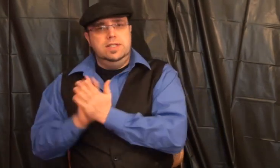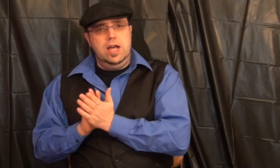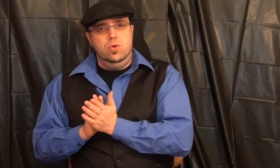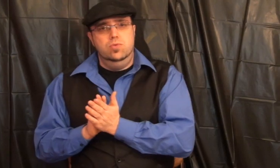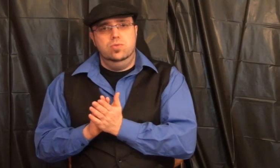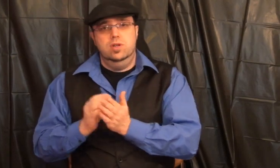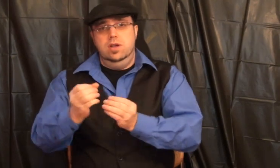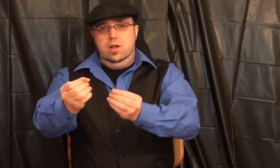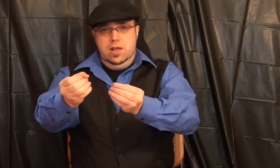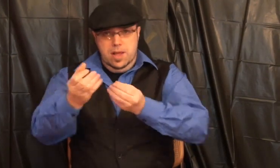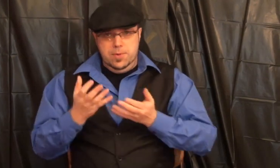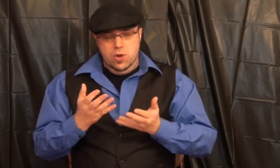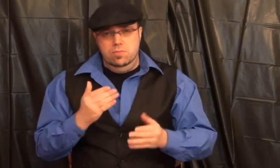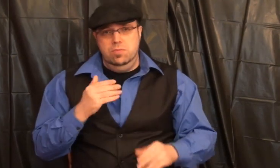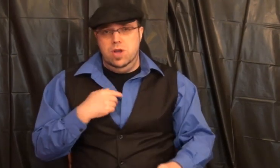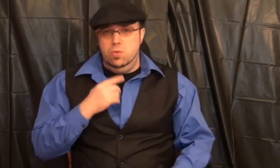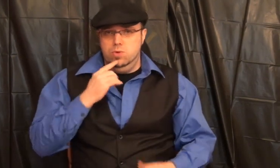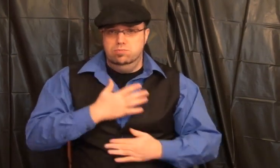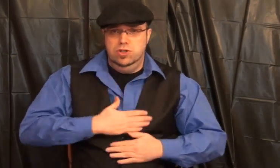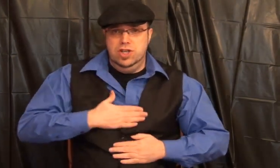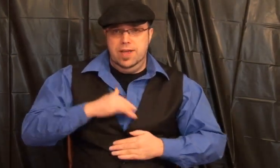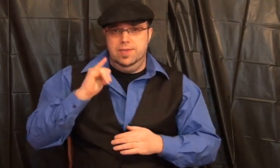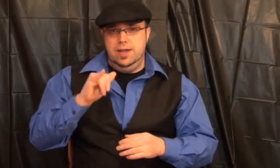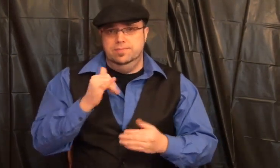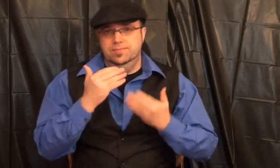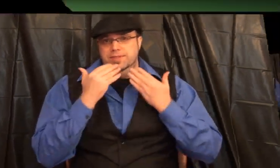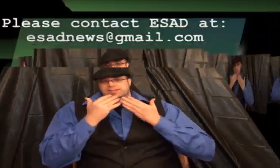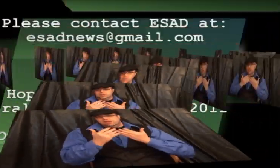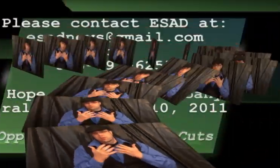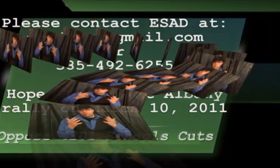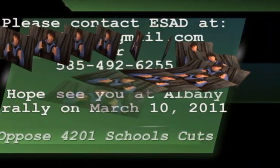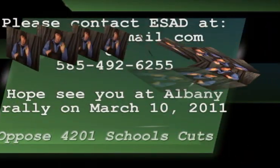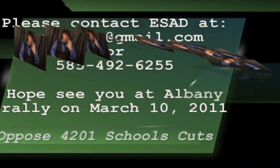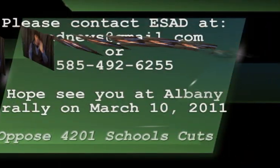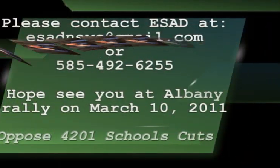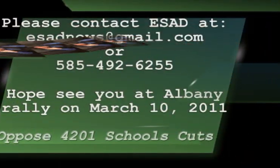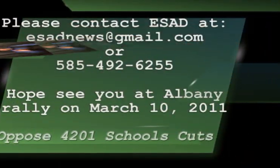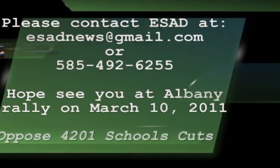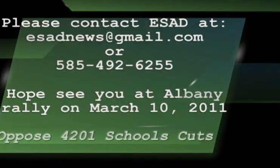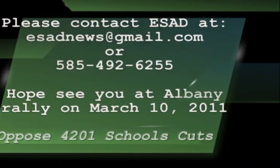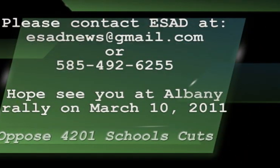Please put that information down and let me know in an email. I would appreciate that. Thank you very much.